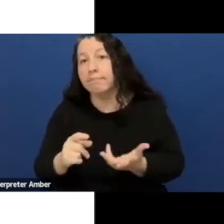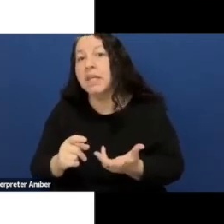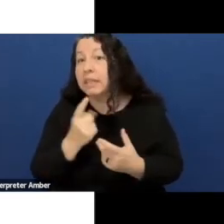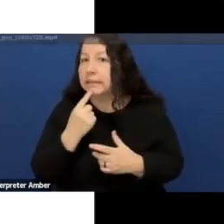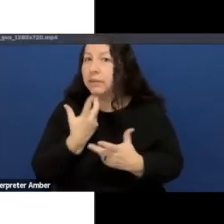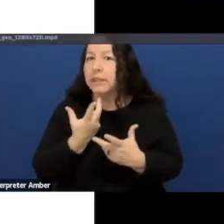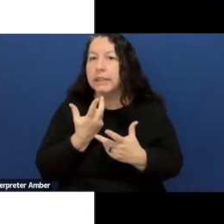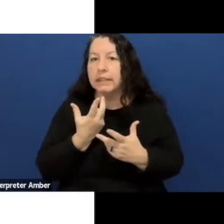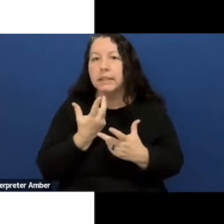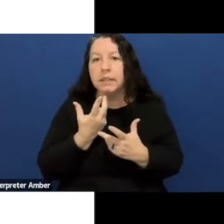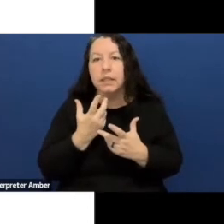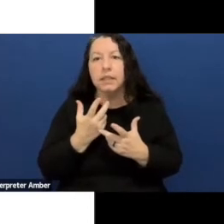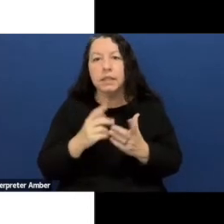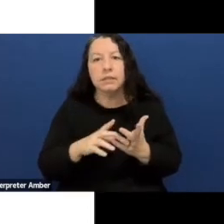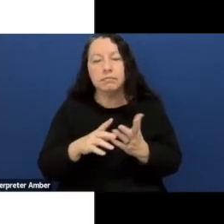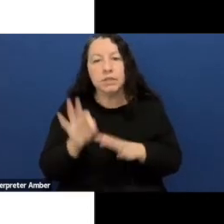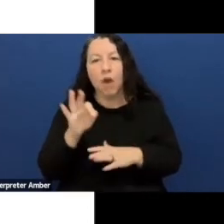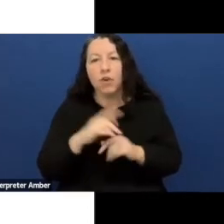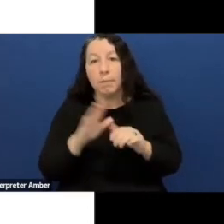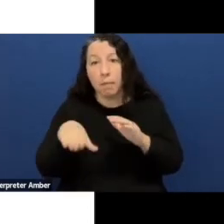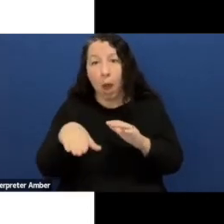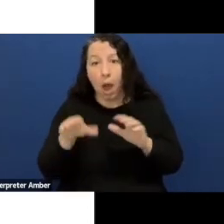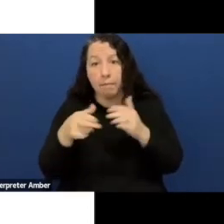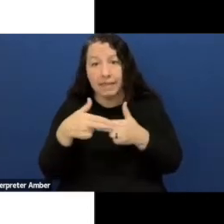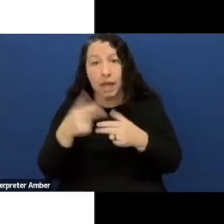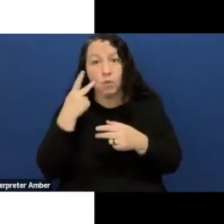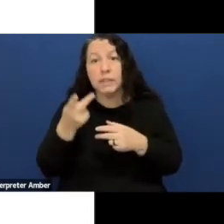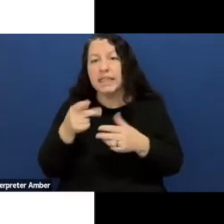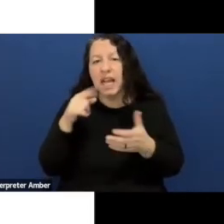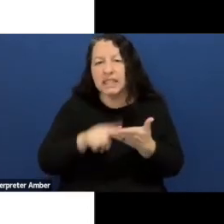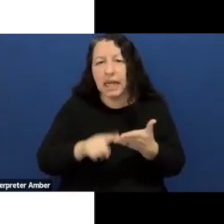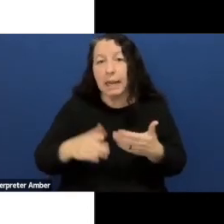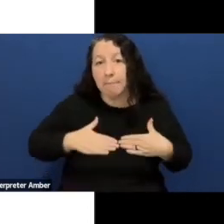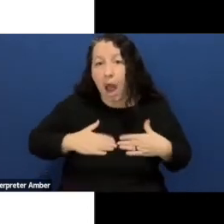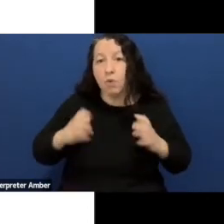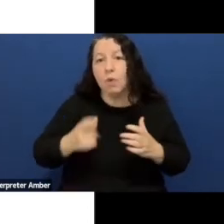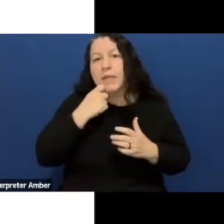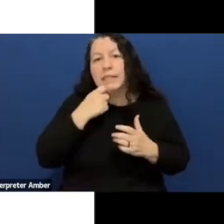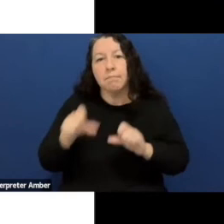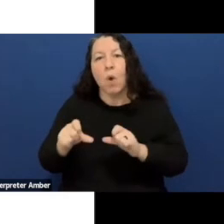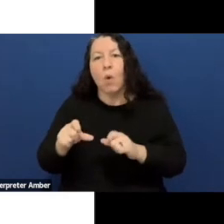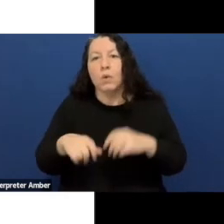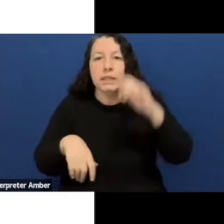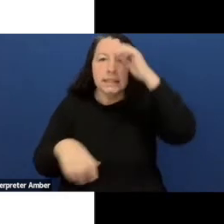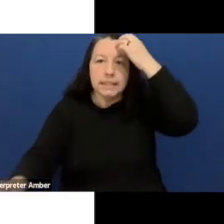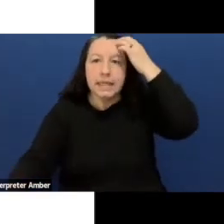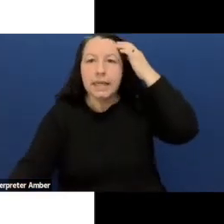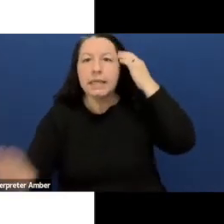have HIV. The study only had 10 People with HIV, but you know, it was a significant finding.